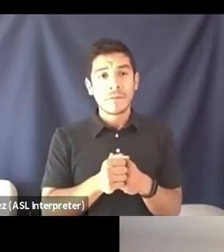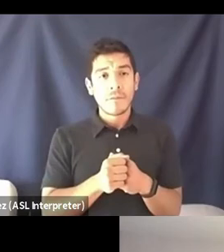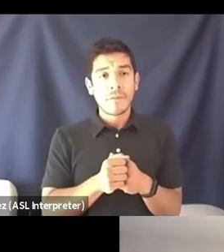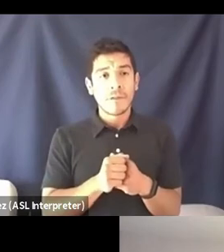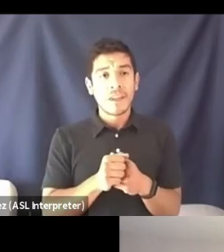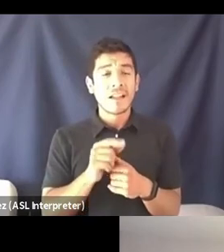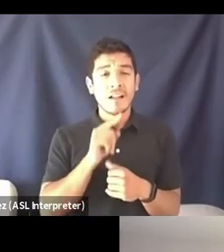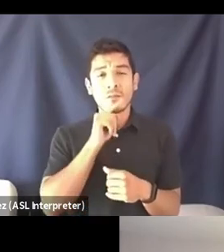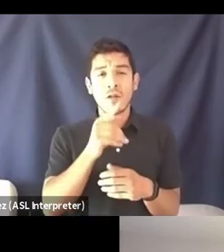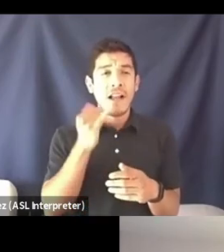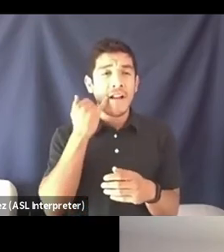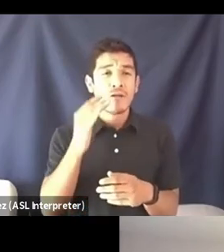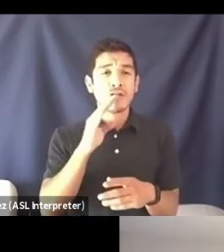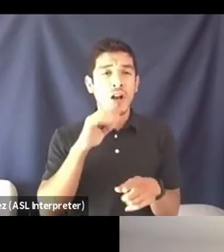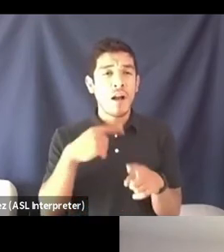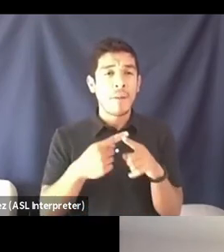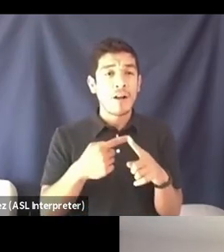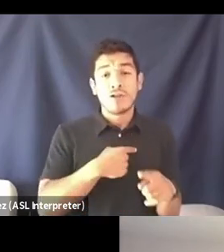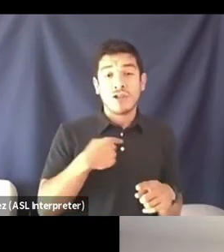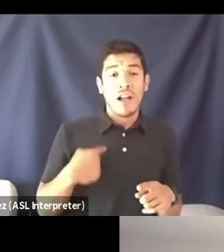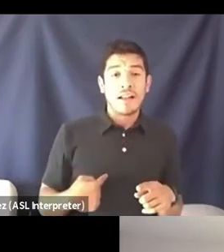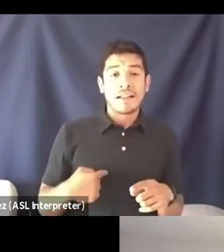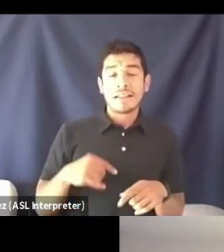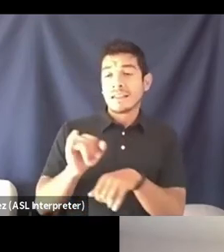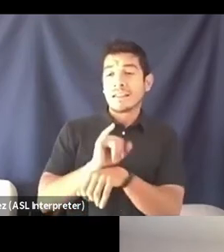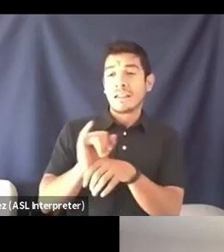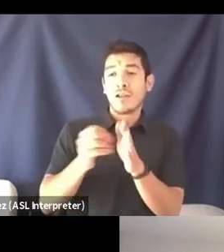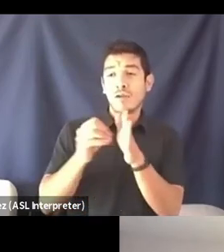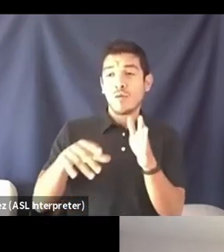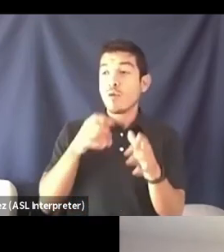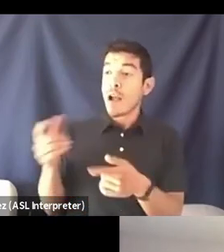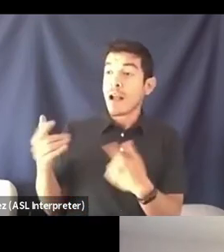about a Chinese international student who came here to study science,